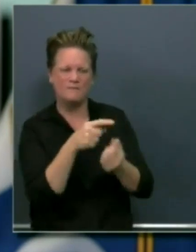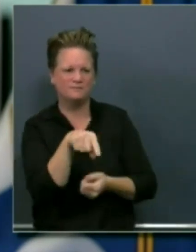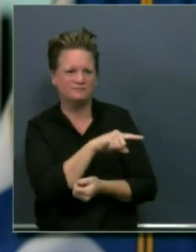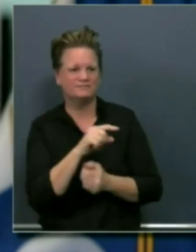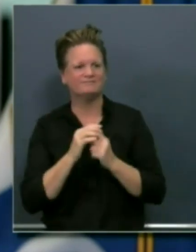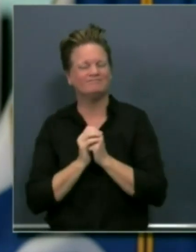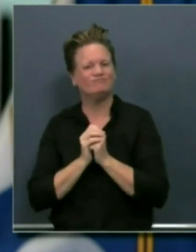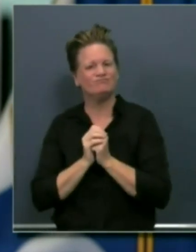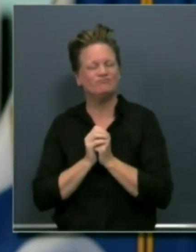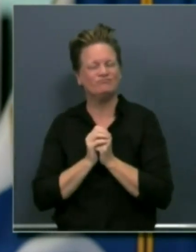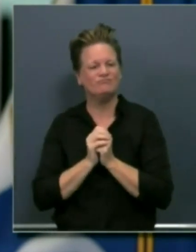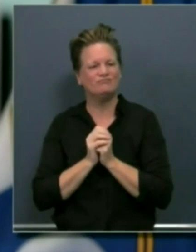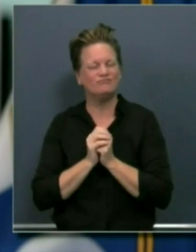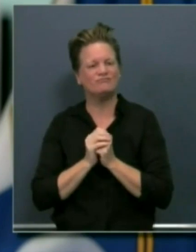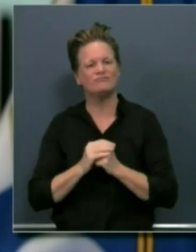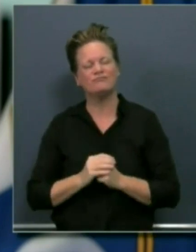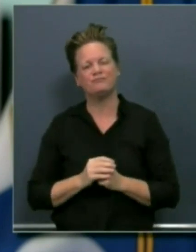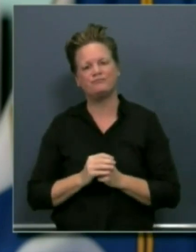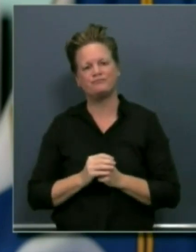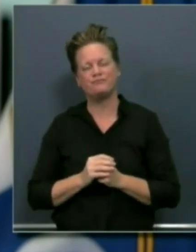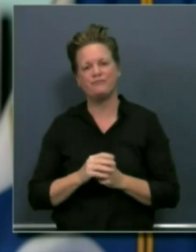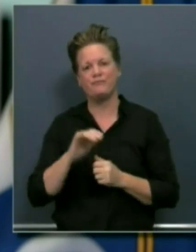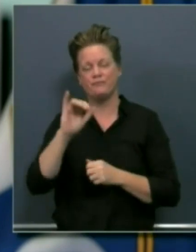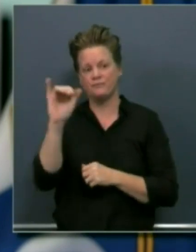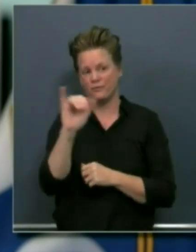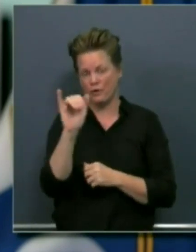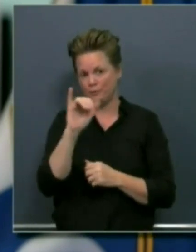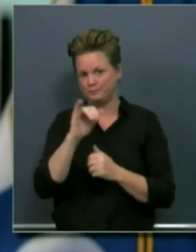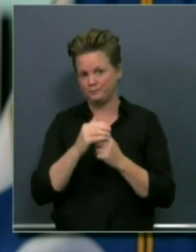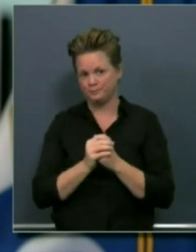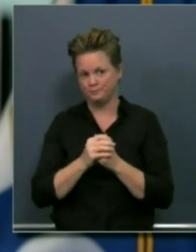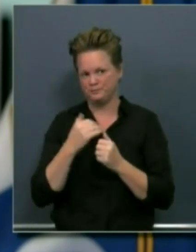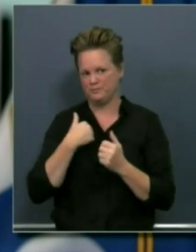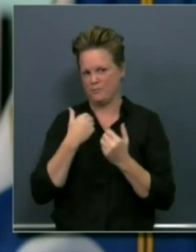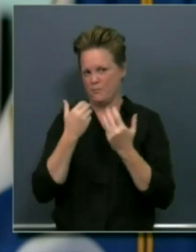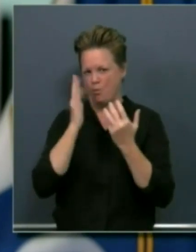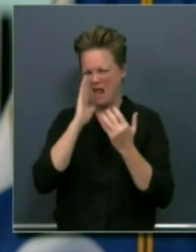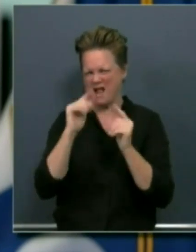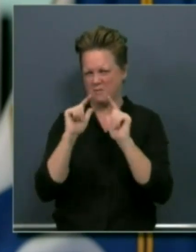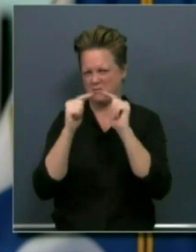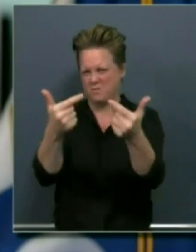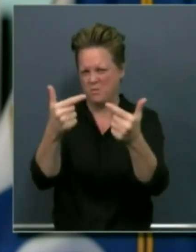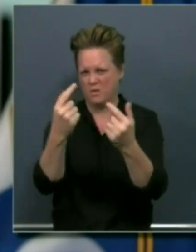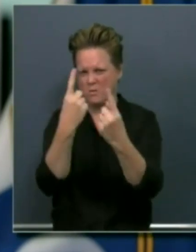WANTED TO SHARE WITH YOU. THOSE UPDATES AND THAT INFORMATION AS WELL JUST IN